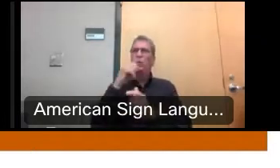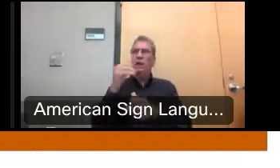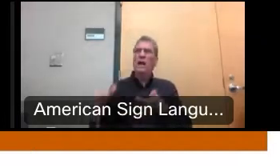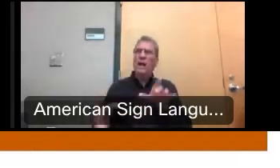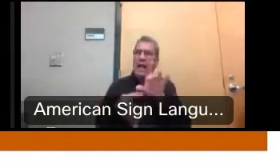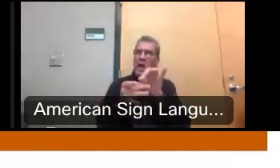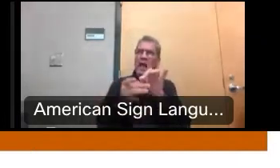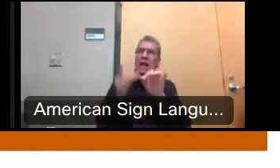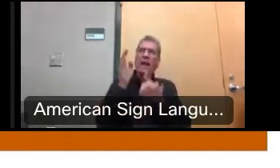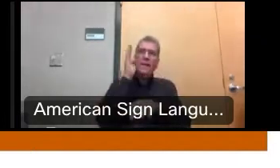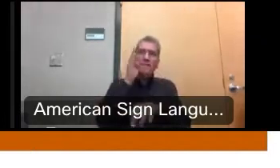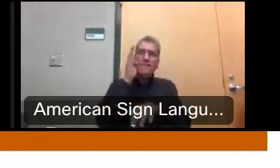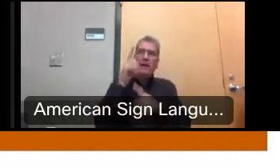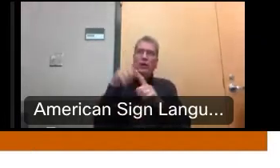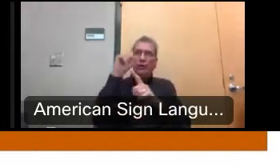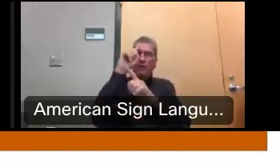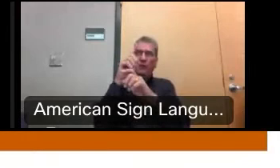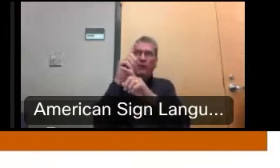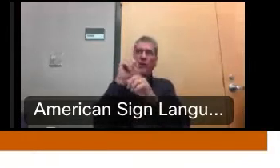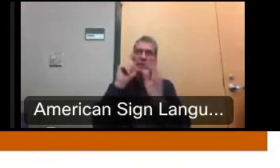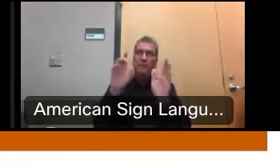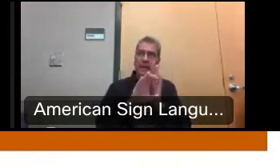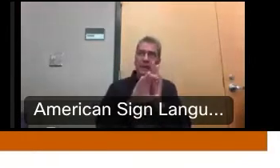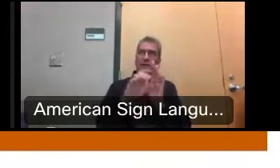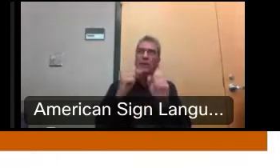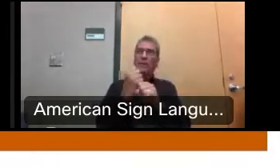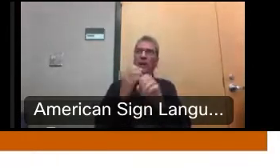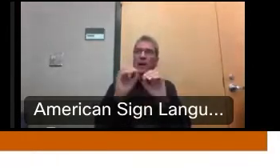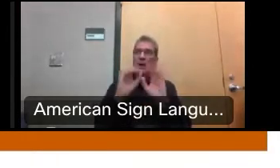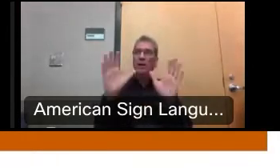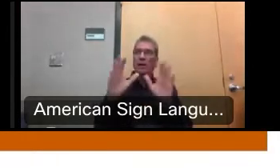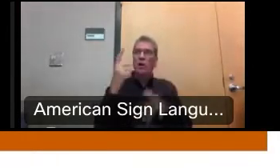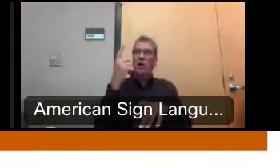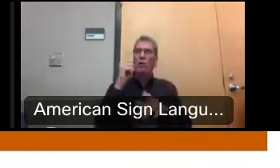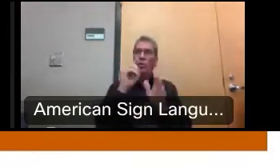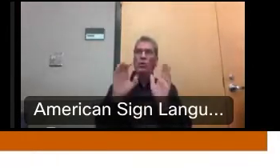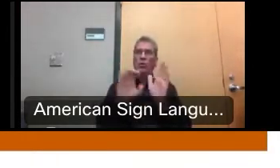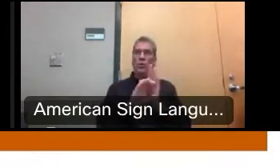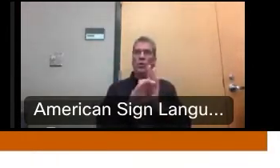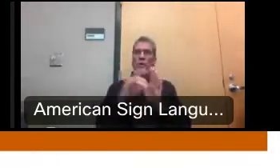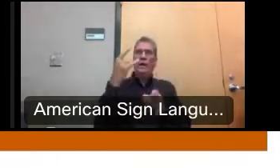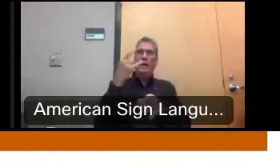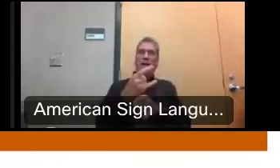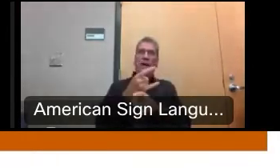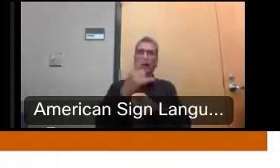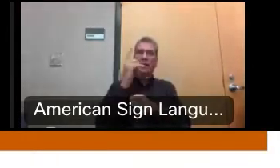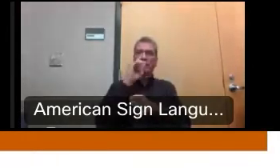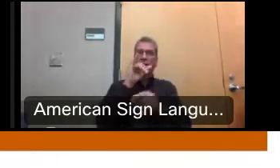we had a beer to the visual to make it more obvious and in 1 of the visuals like, there was 1 that had the I'll call it the same level of level because we wanted to make it really